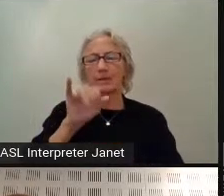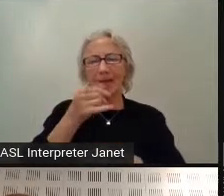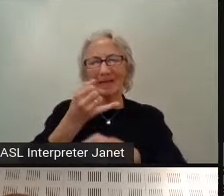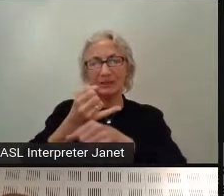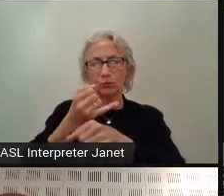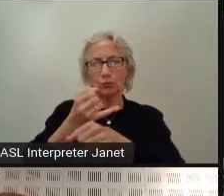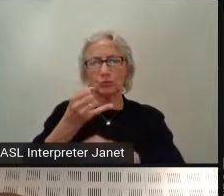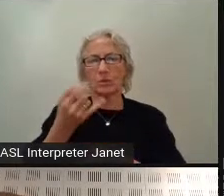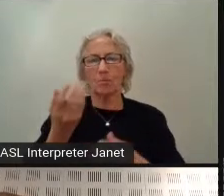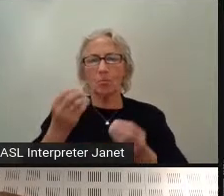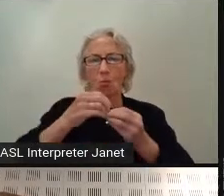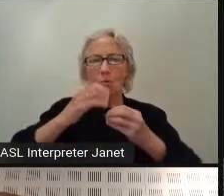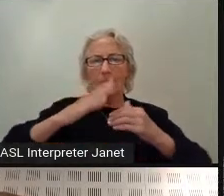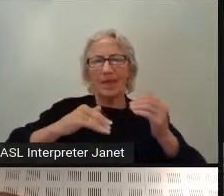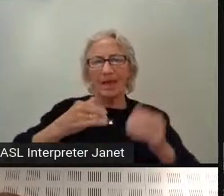have about 130 or 120 employees at the institute.